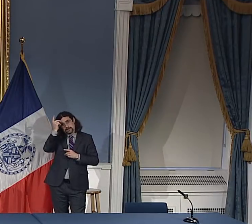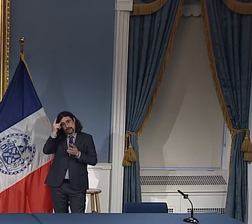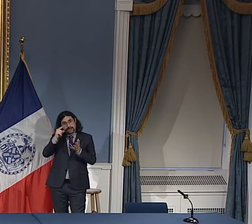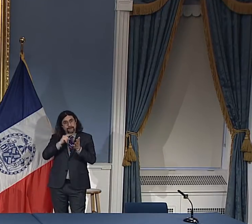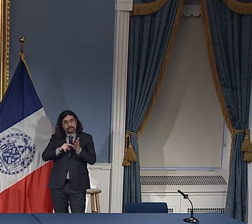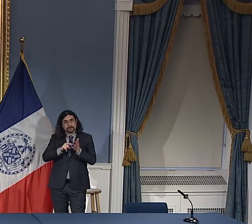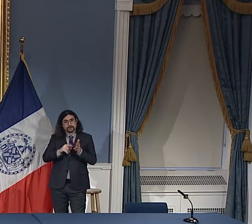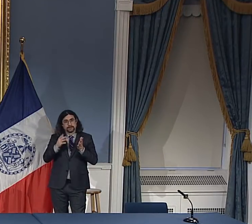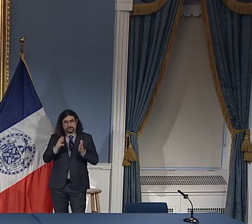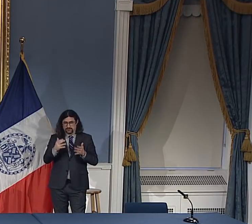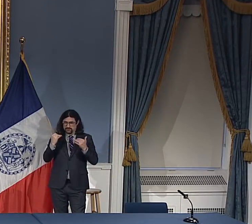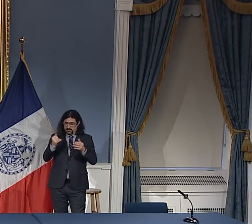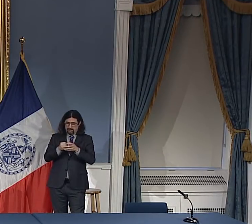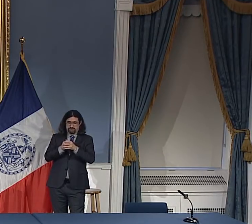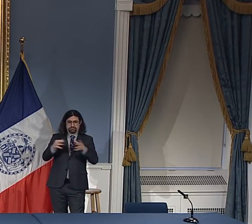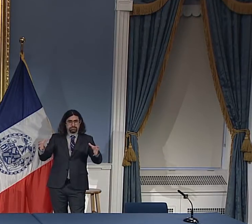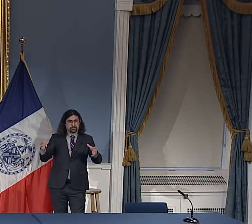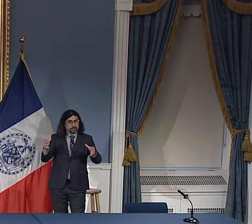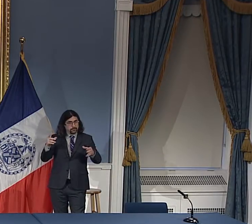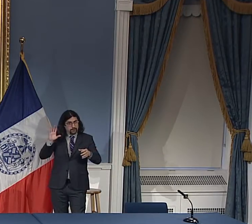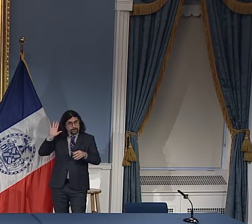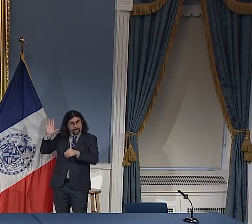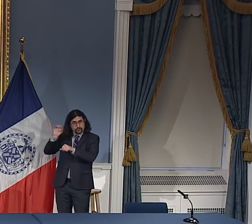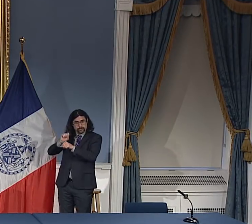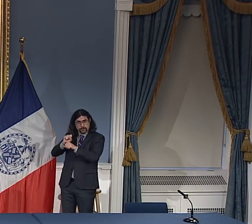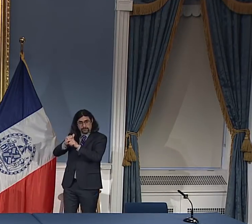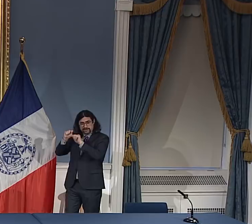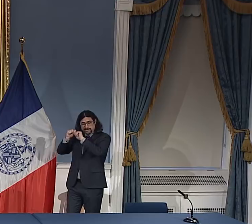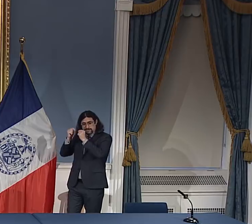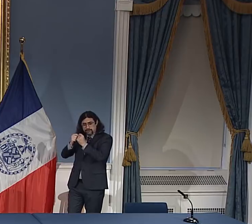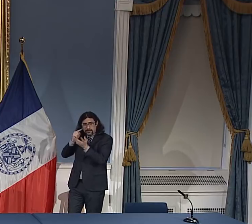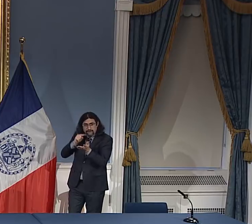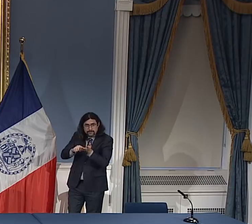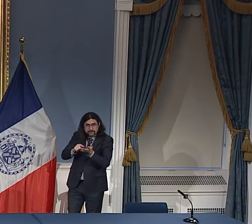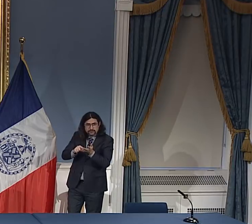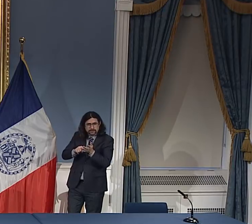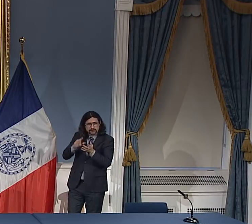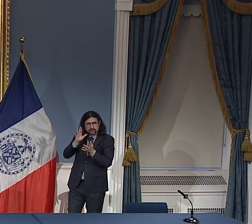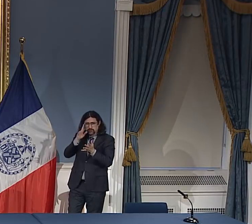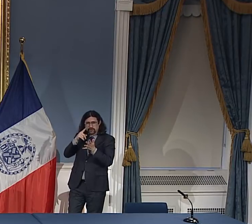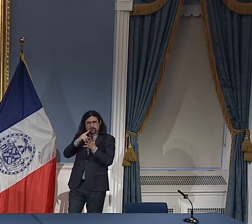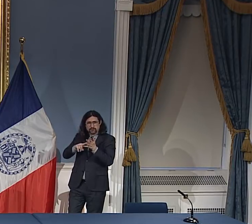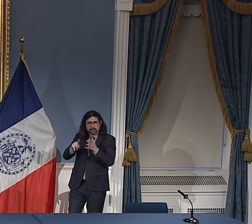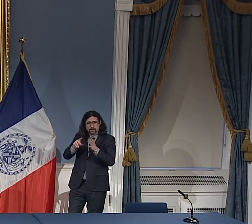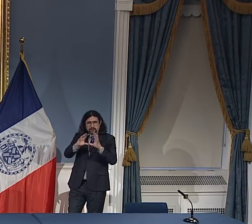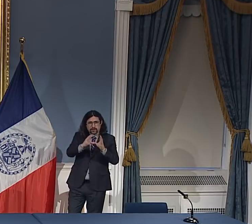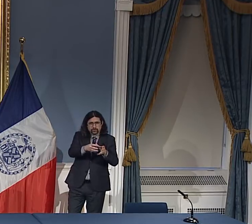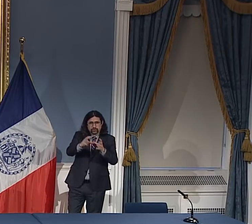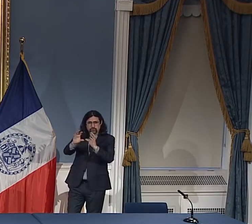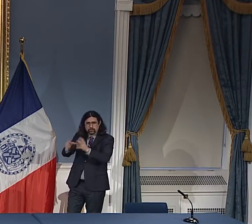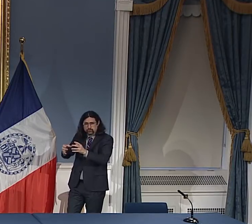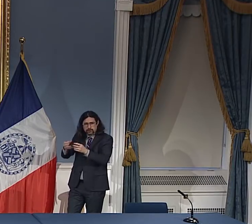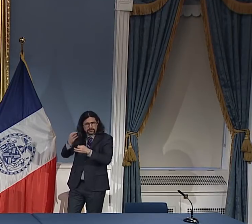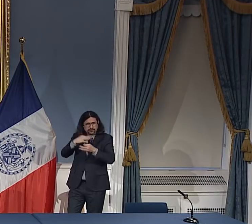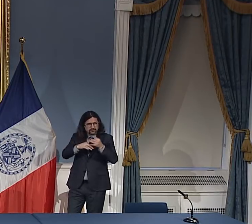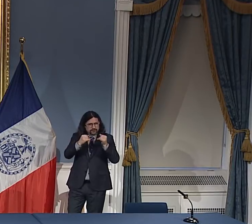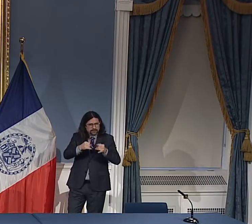THEIR ROLE HAS CHANGED NOW THAT THE NUMBER OF ACSE CSOINMG IN IS SO HIGH? YOU WERE PLANNING TO DOUBLE THE SIZE OF THE TEAM.